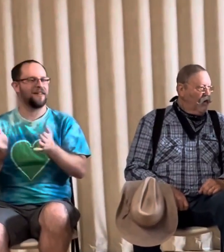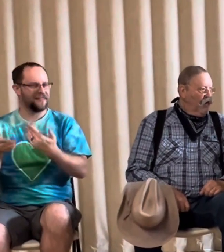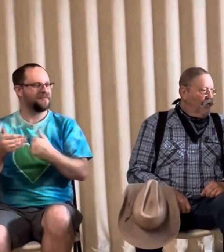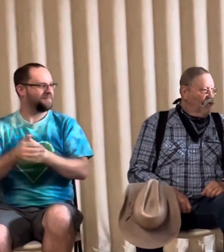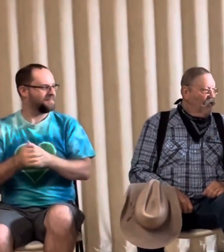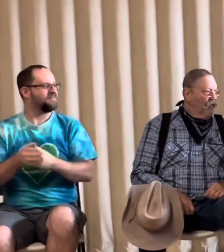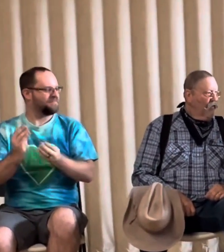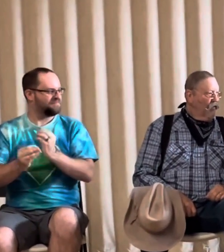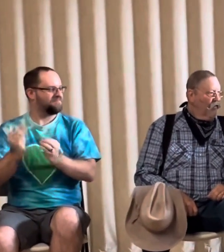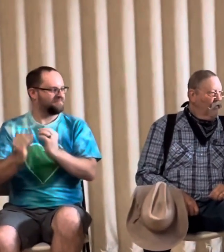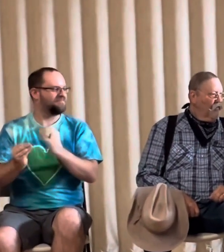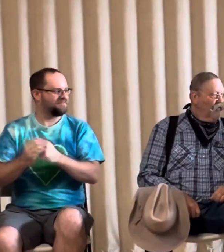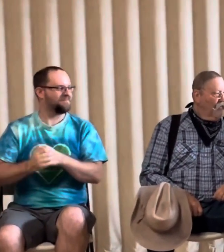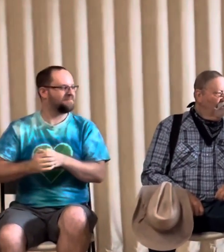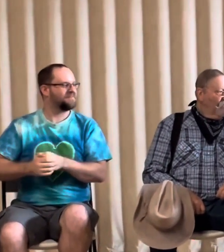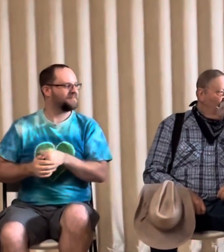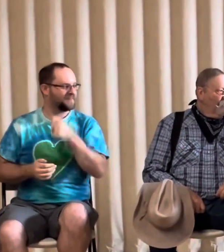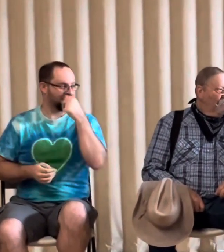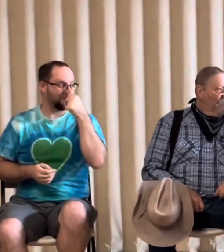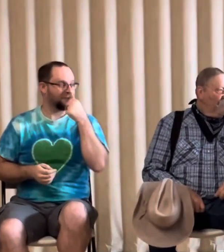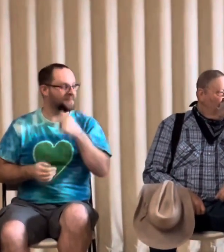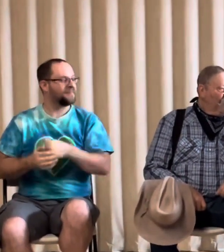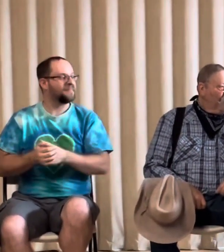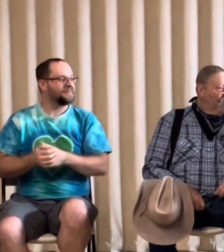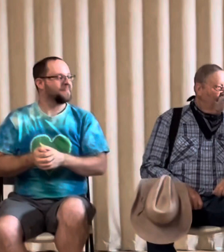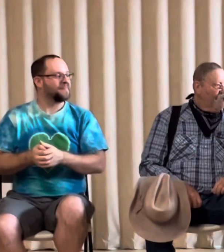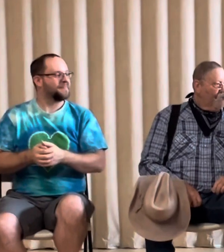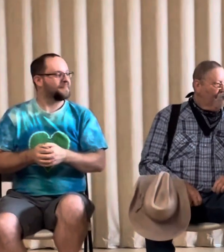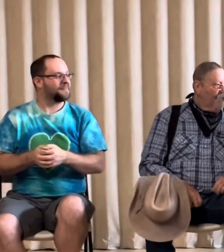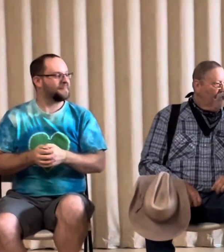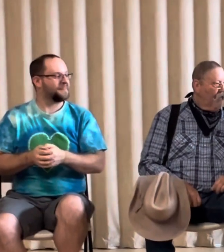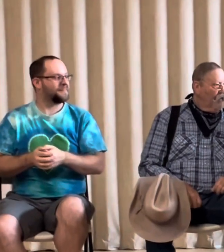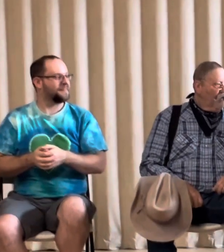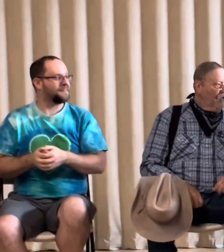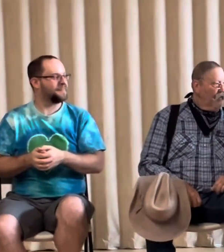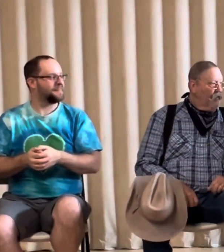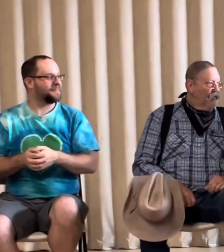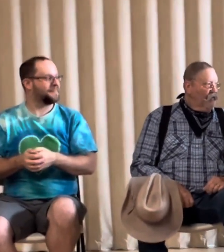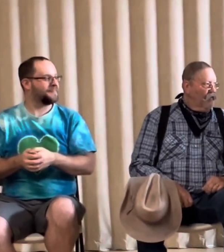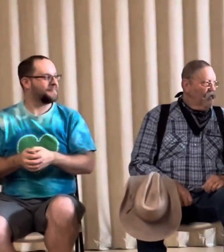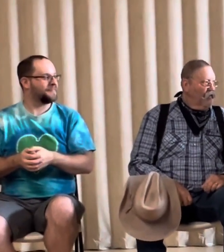Fix it! BUSTER: All right, well let's find out who's right. I think you're onto something, you two.